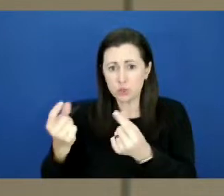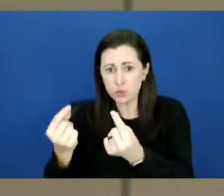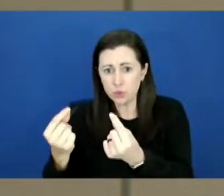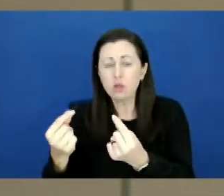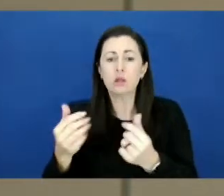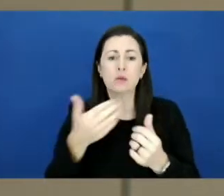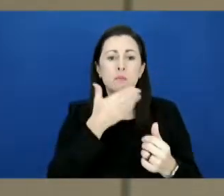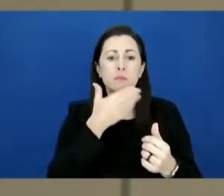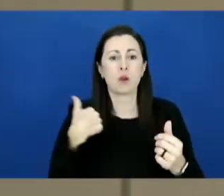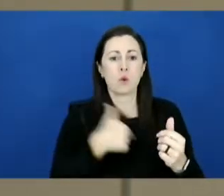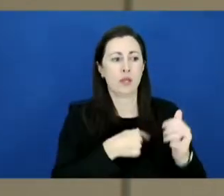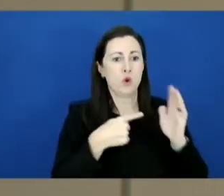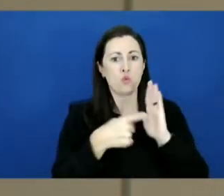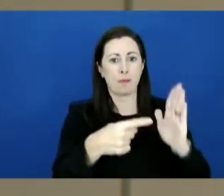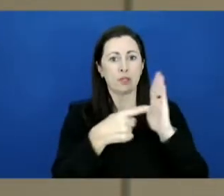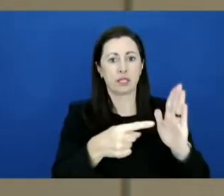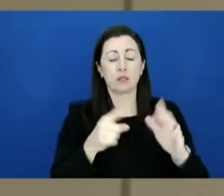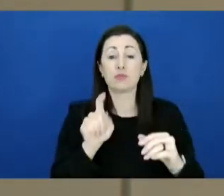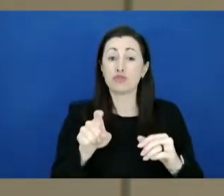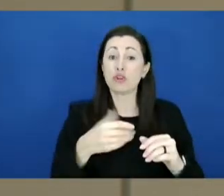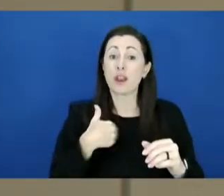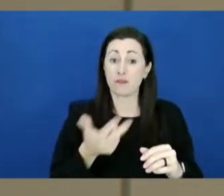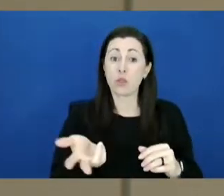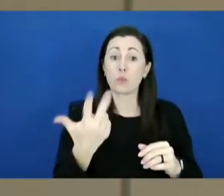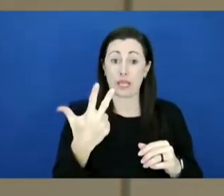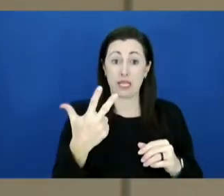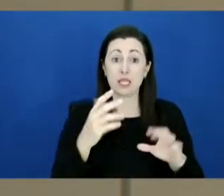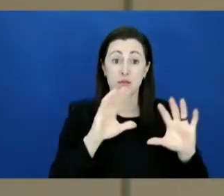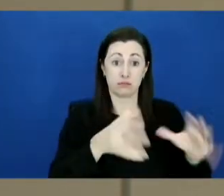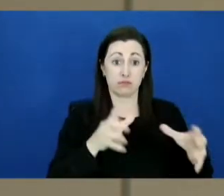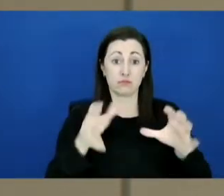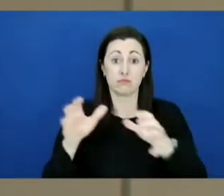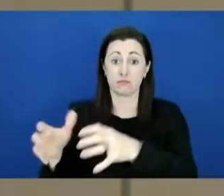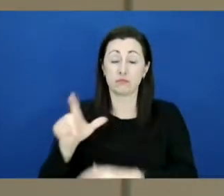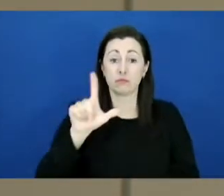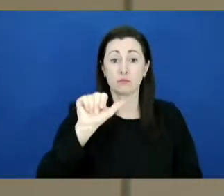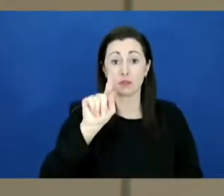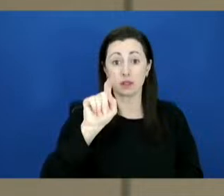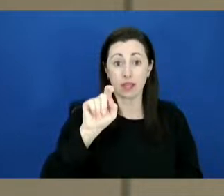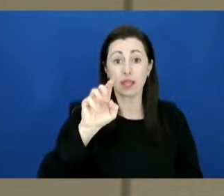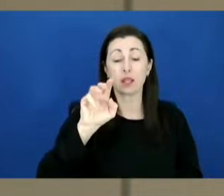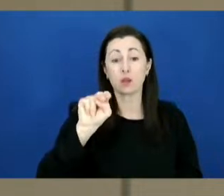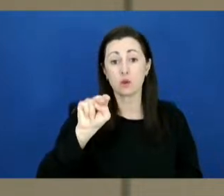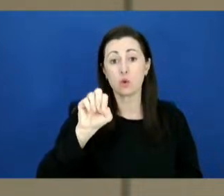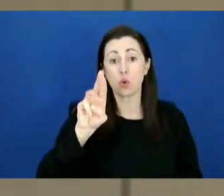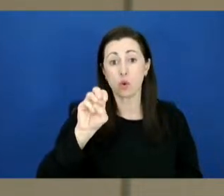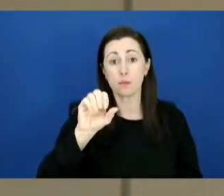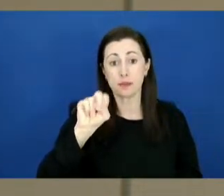COMMISSION DOES, THE BETTER WE CAN REPRESENT EVERYONE.